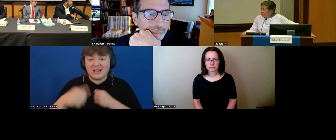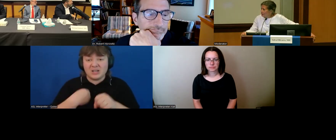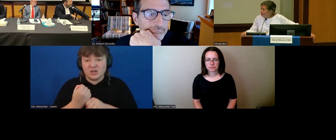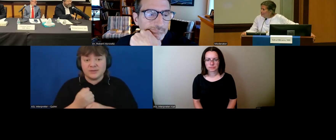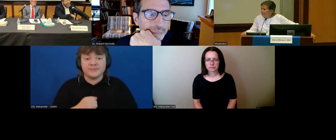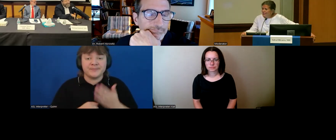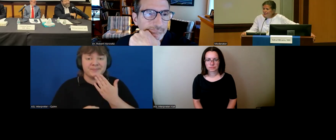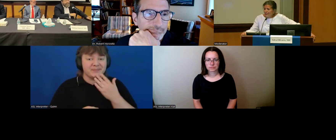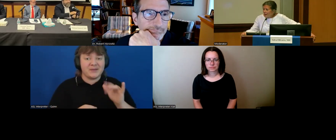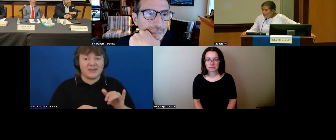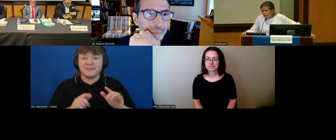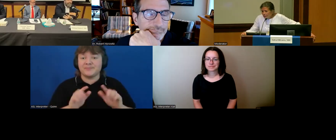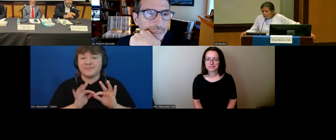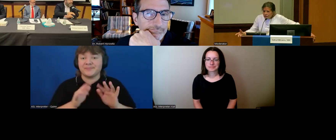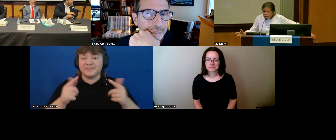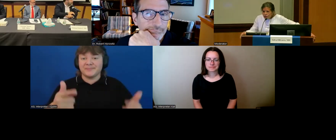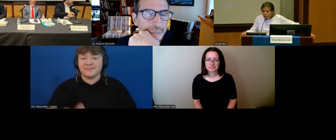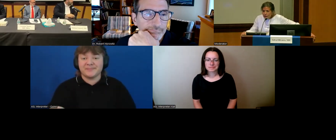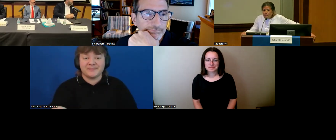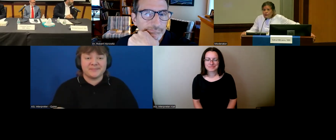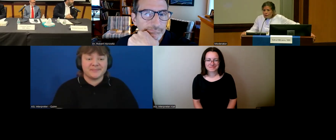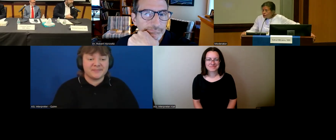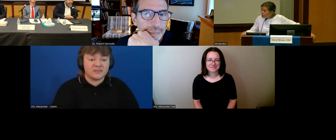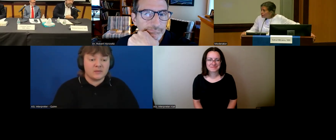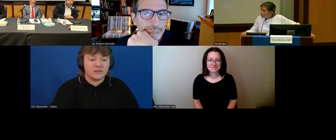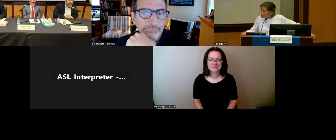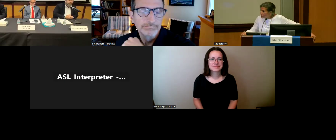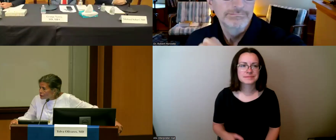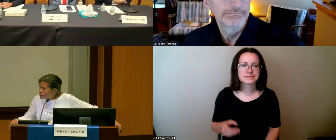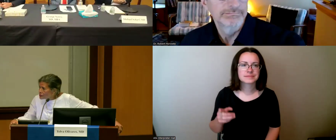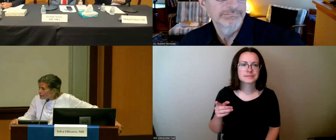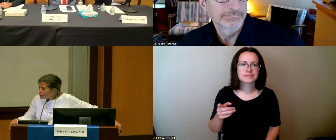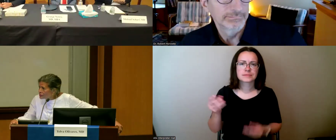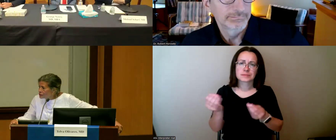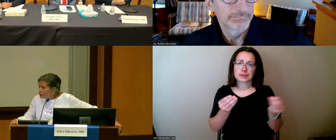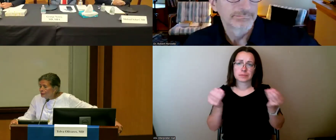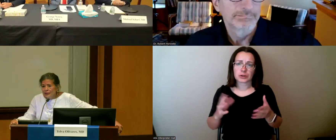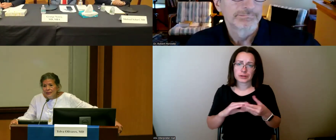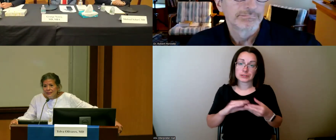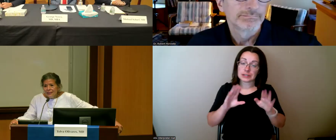that's got me and and and children also grow up to be adults with serious illnesses. Absolutely.